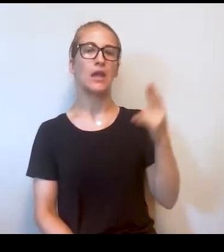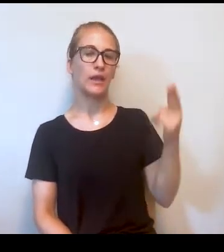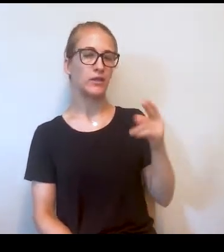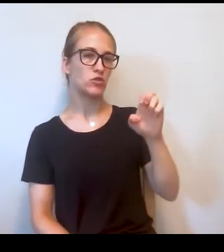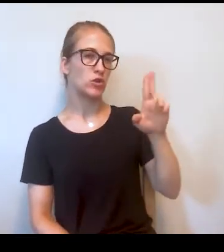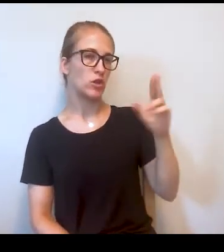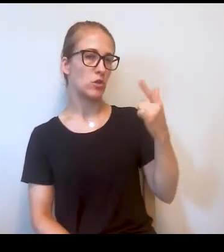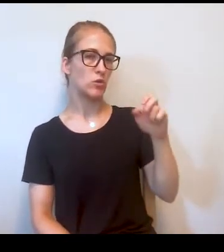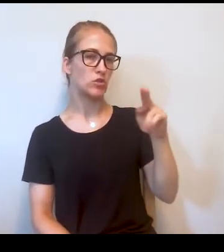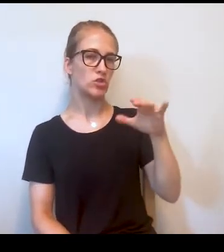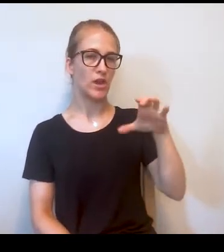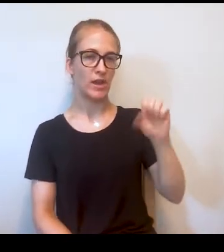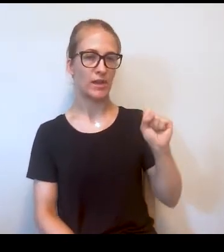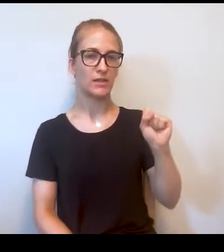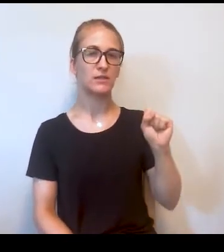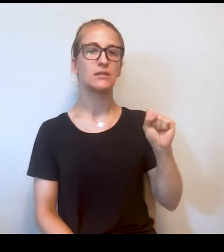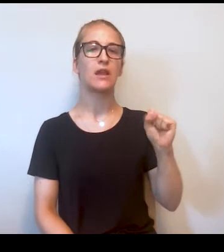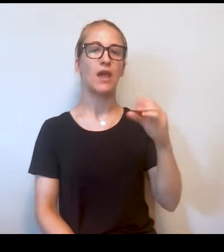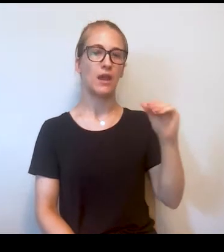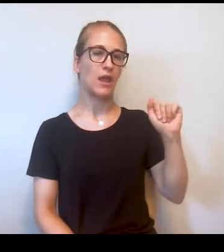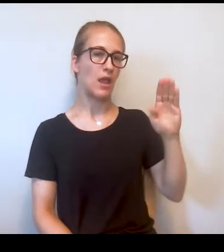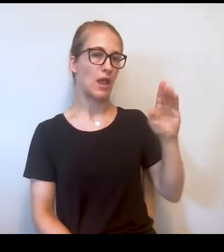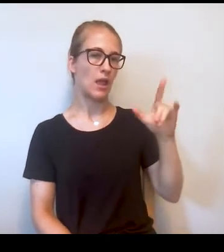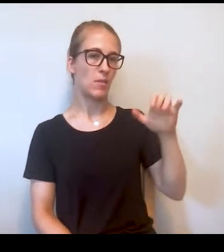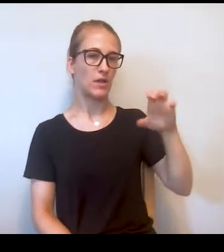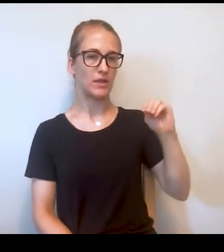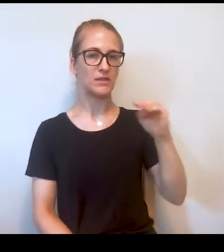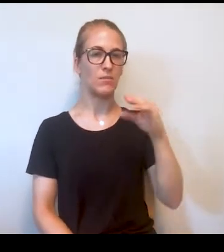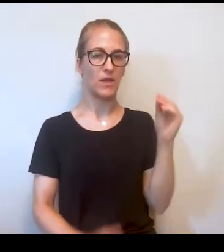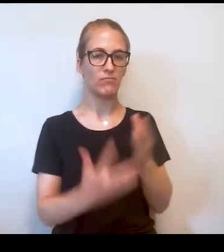and navigating society and medicine for health autonomy.